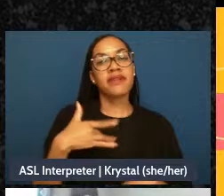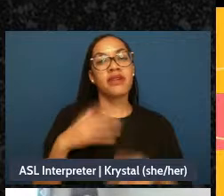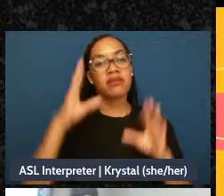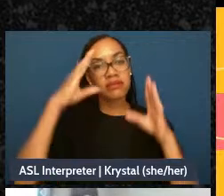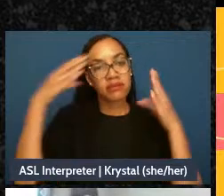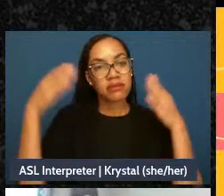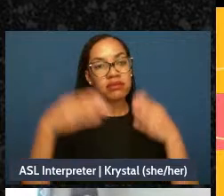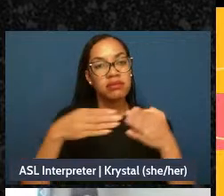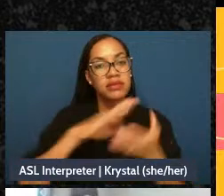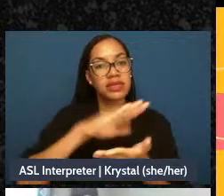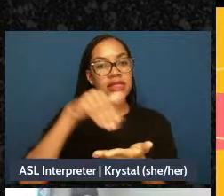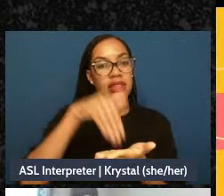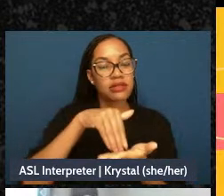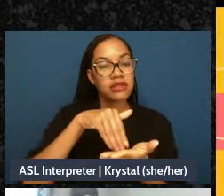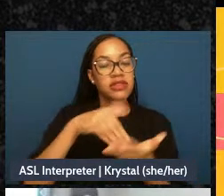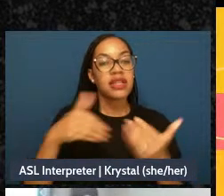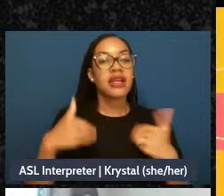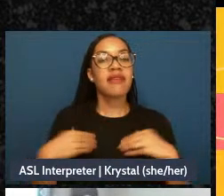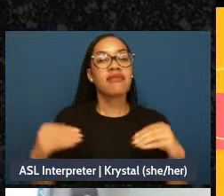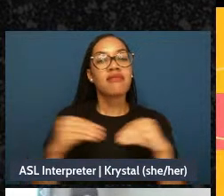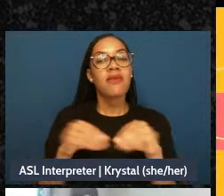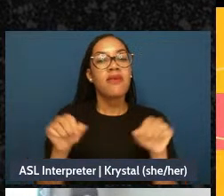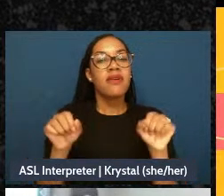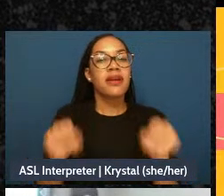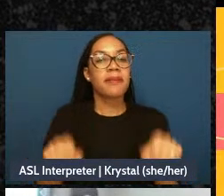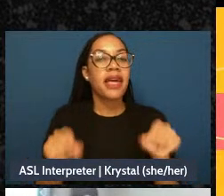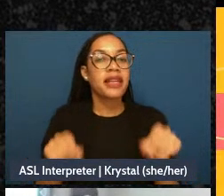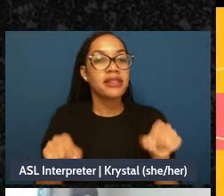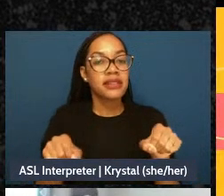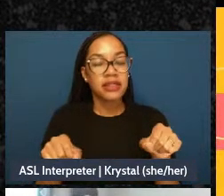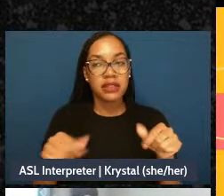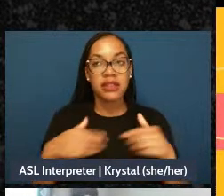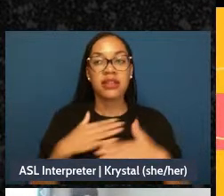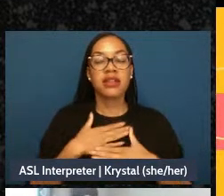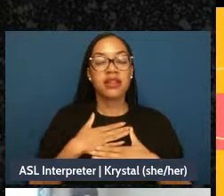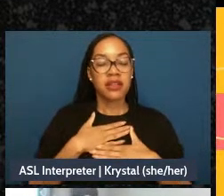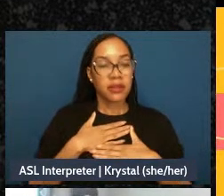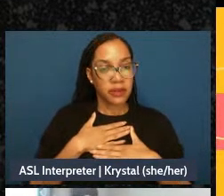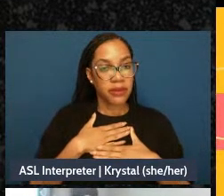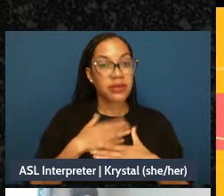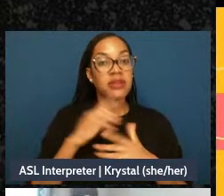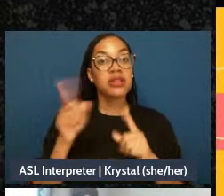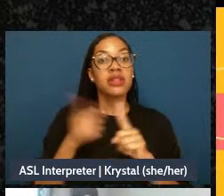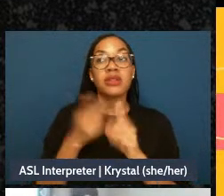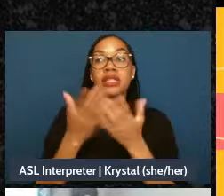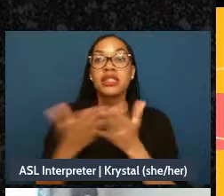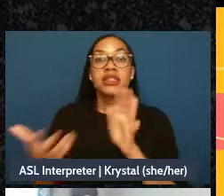that we can turn into moments where things go sideways, we feel ourselves slipping into more